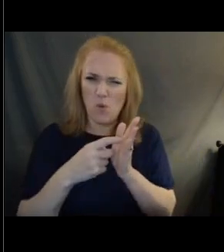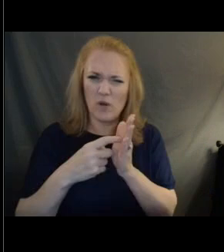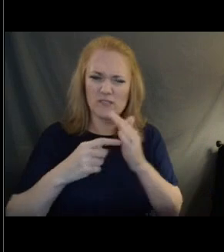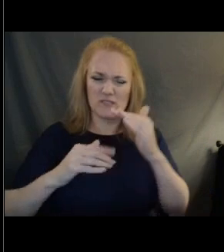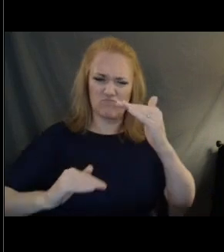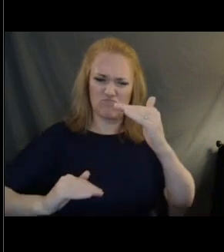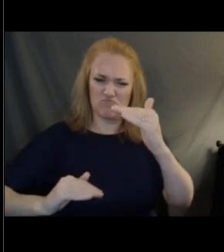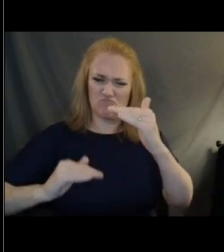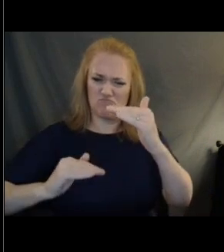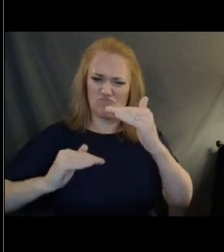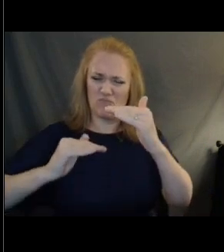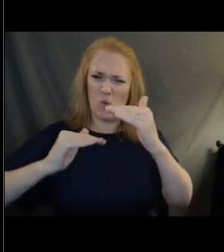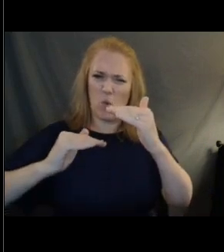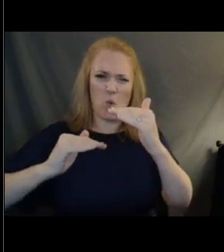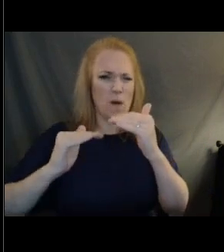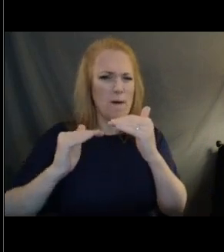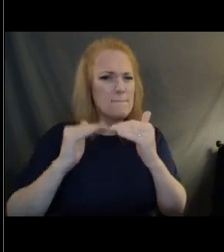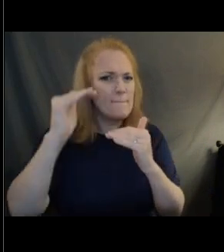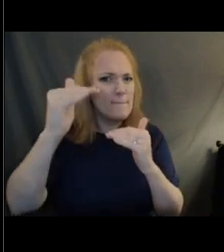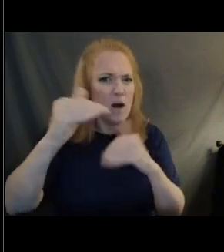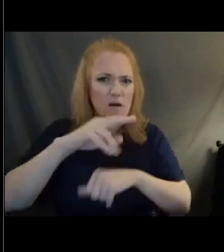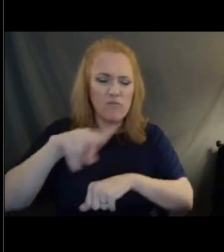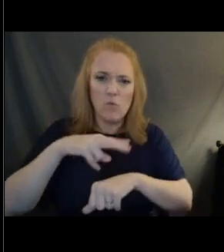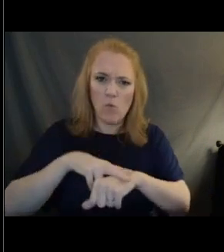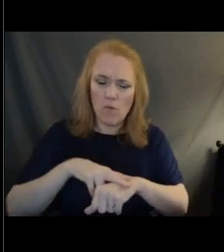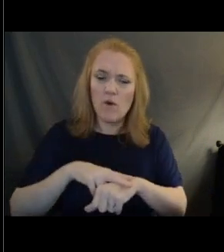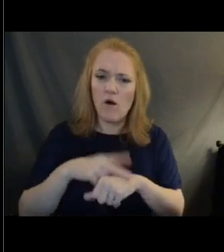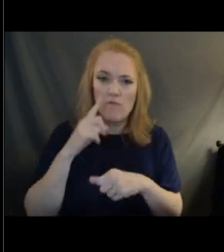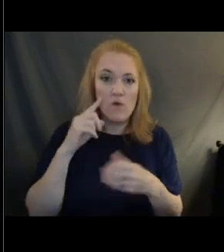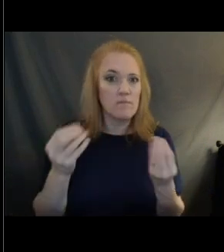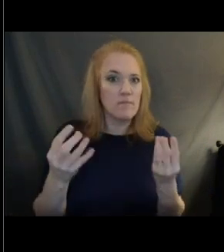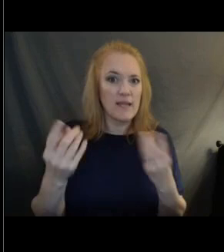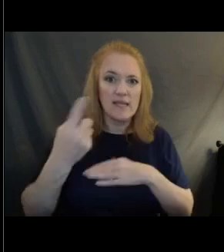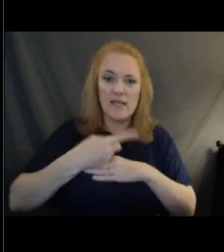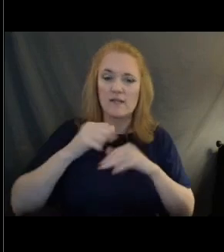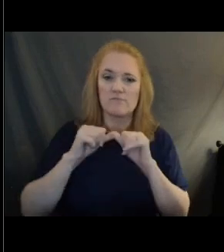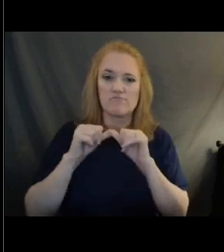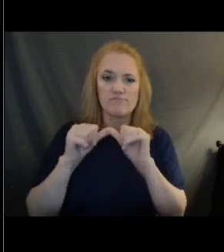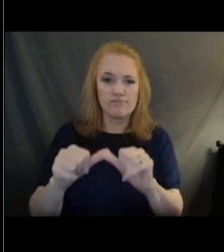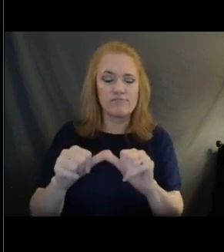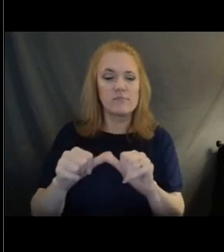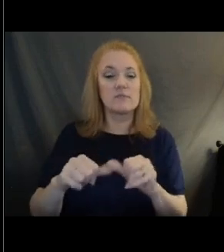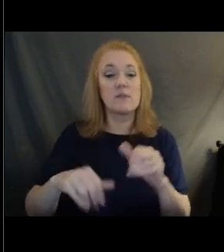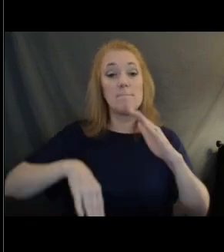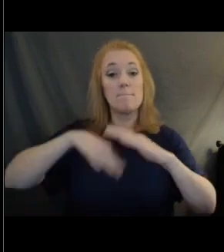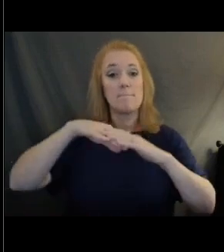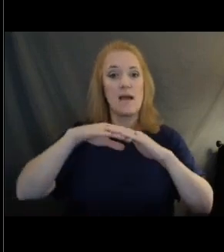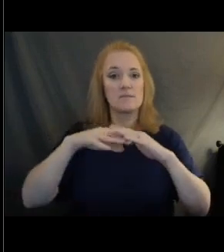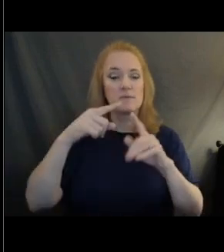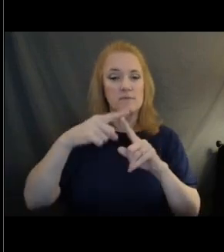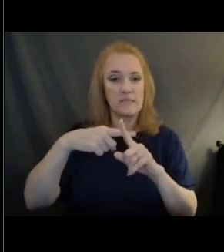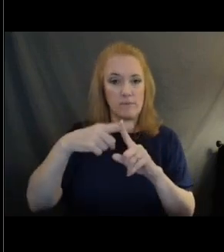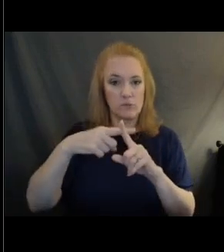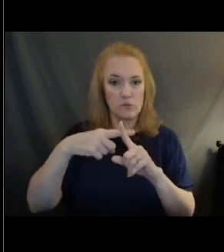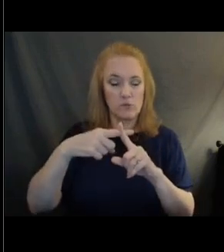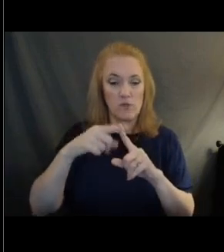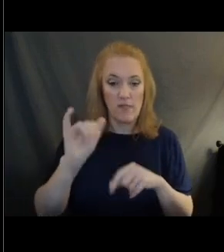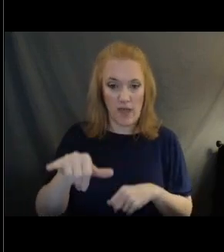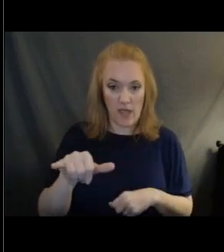be well above normal or above normal for many days in a row. Maximum temperatures, basically you can